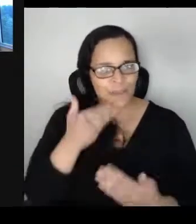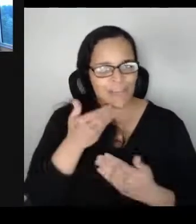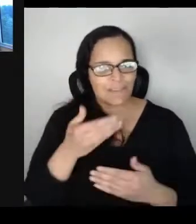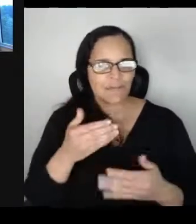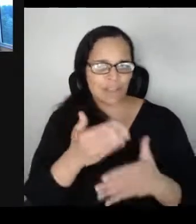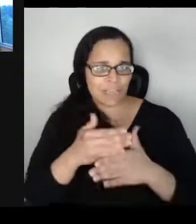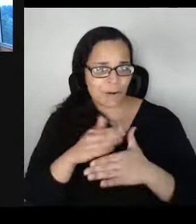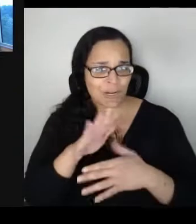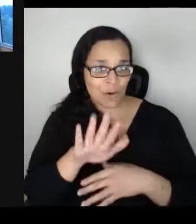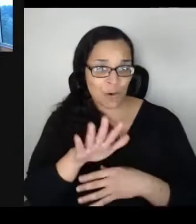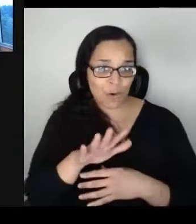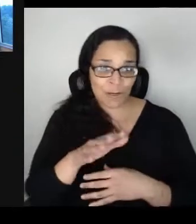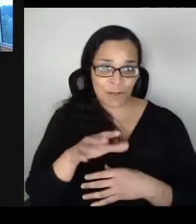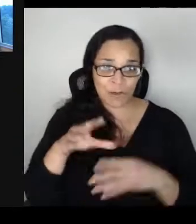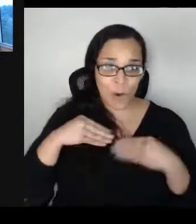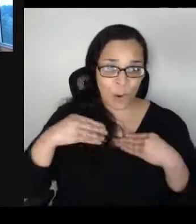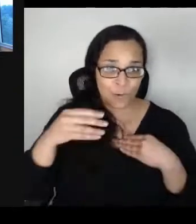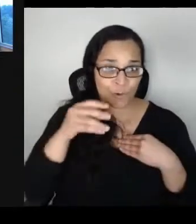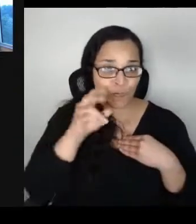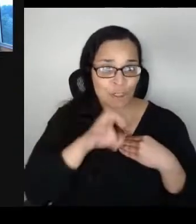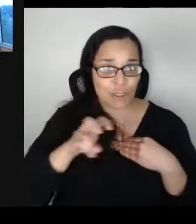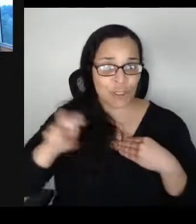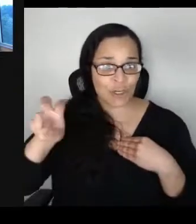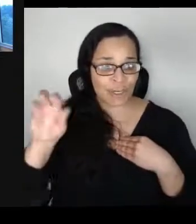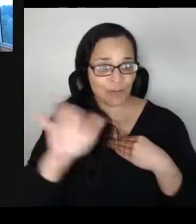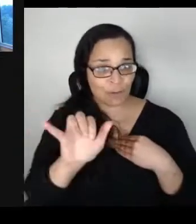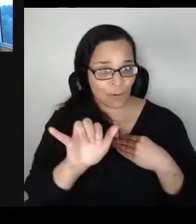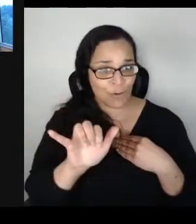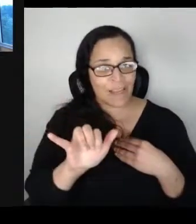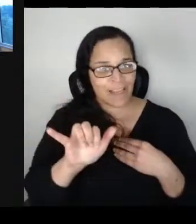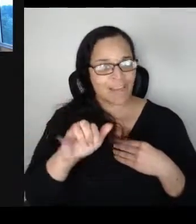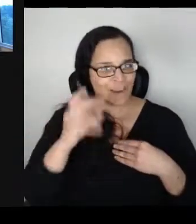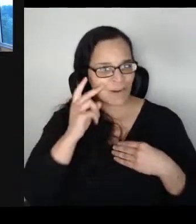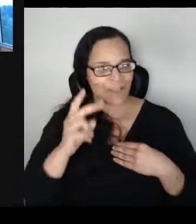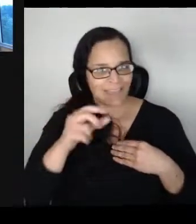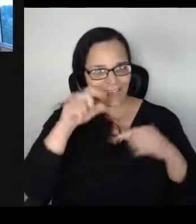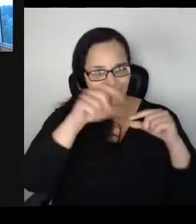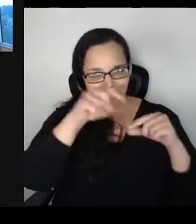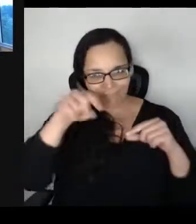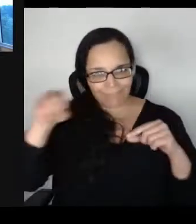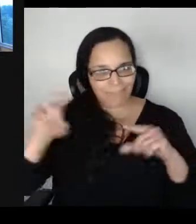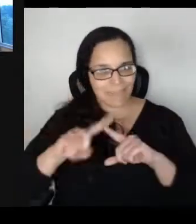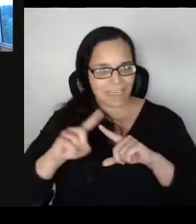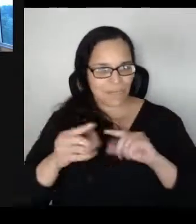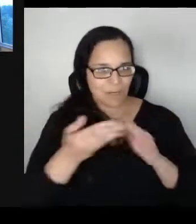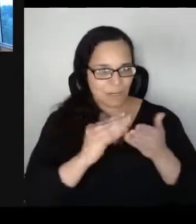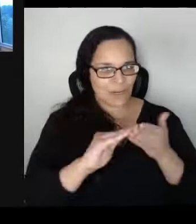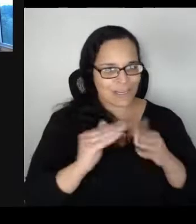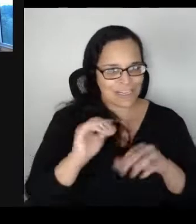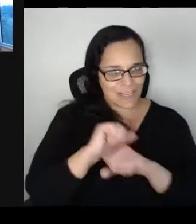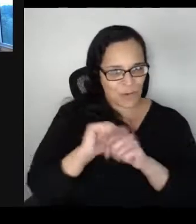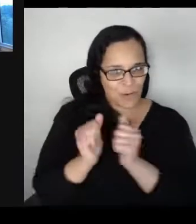And that now you're also seeing in many communities that you're working with. Before I move on this question